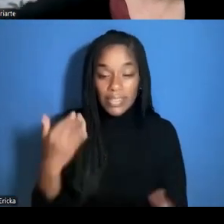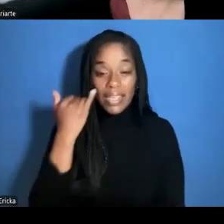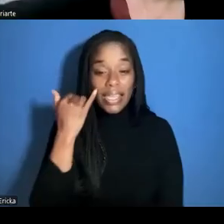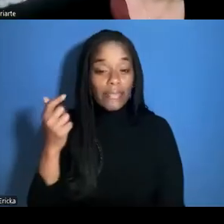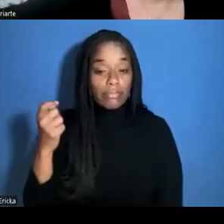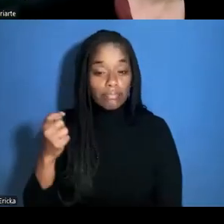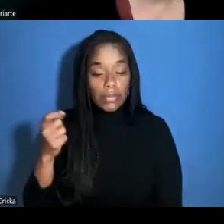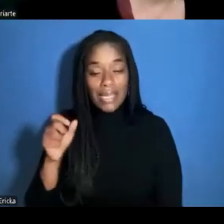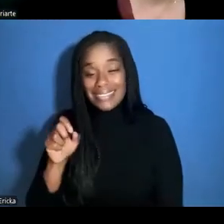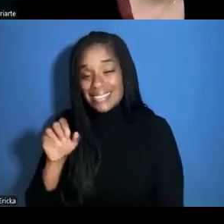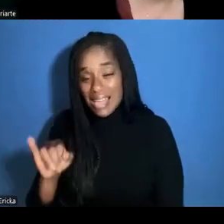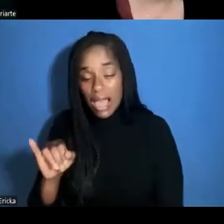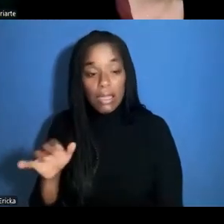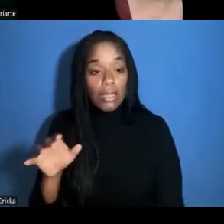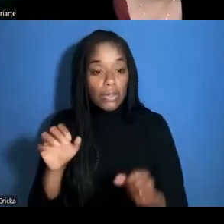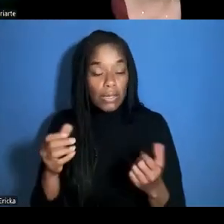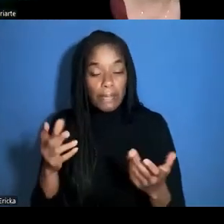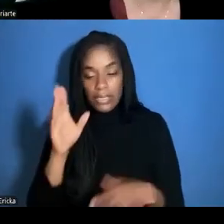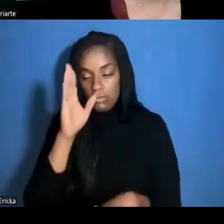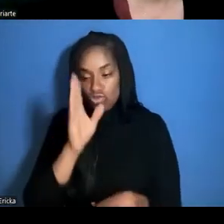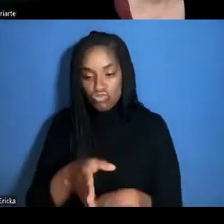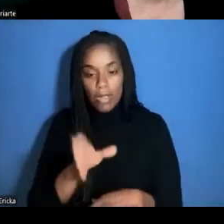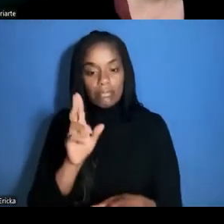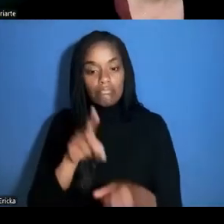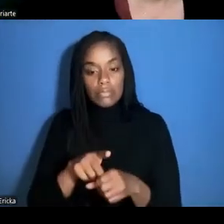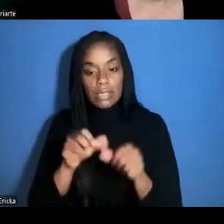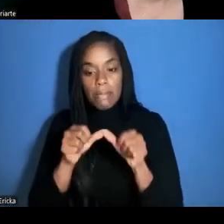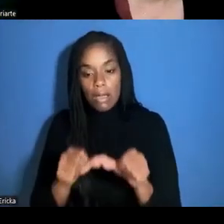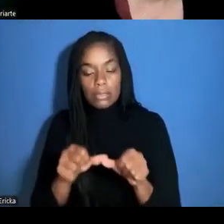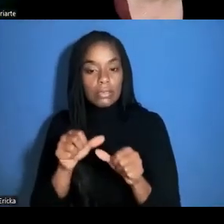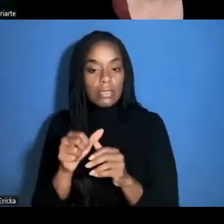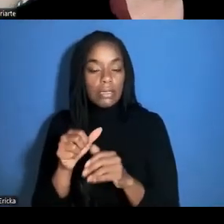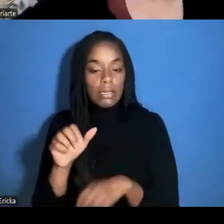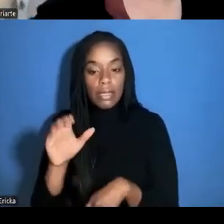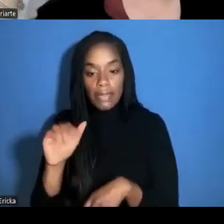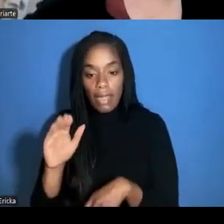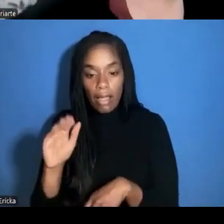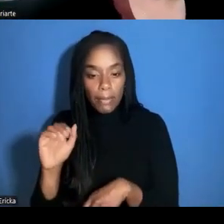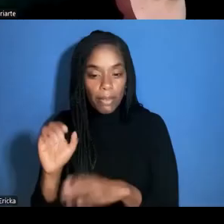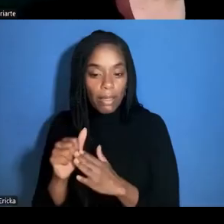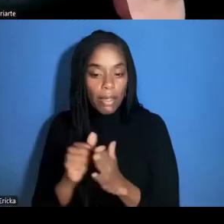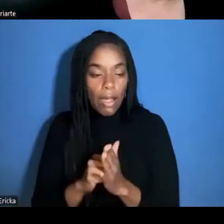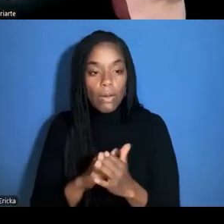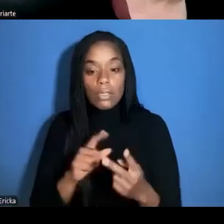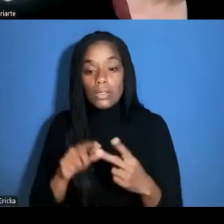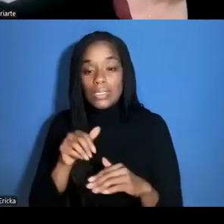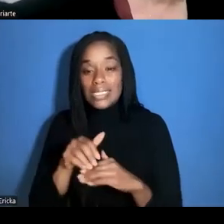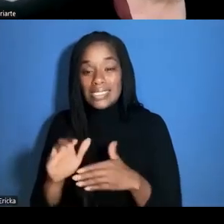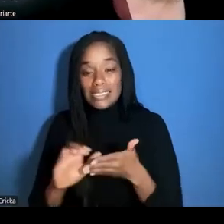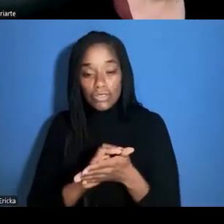you can have it direct deposited into your CalAble account. You can send a check to the CalAble program,